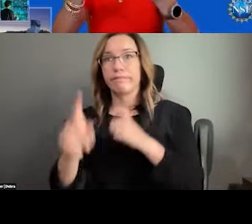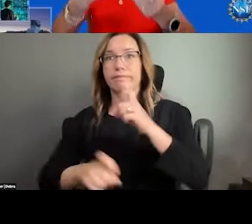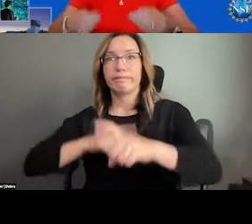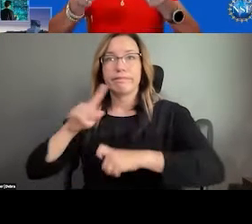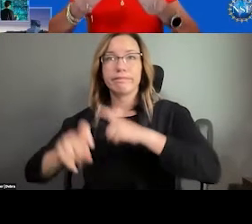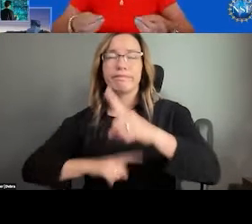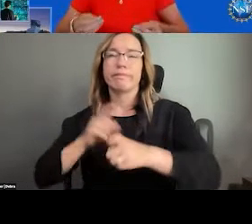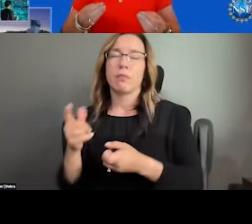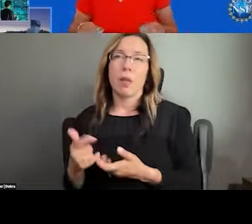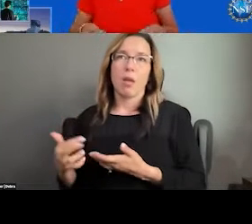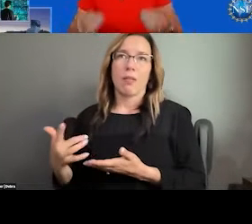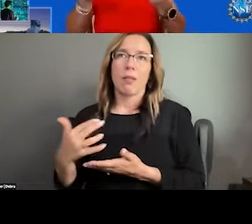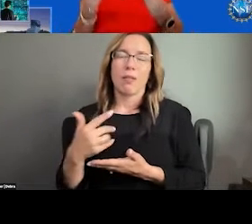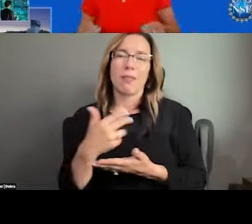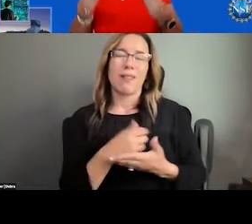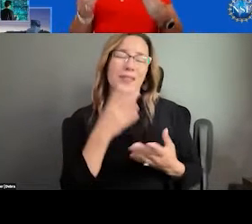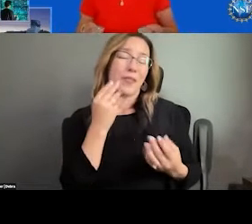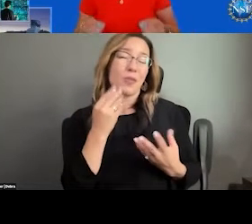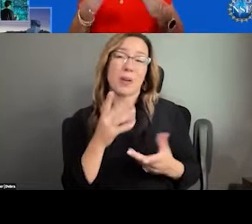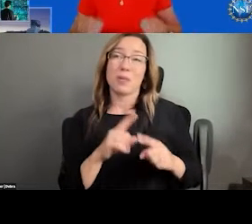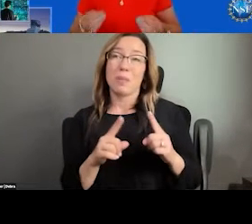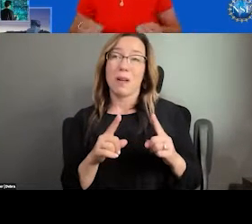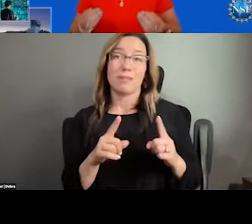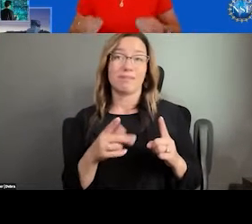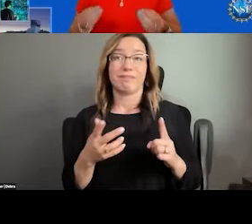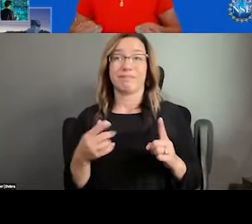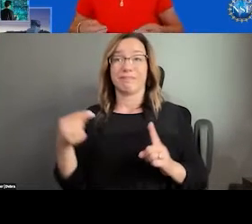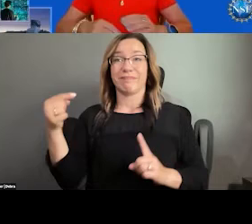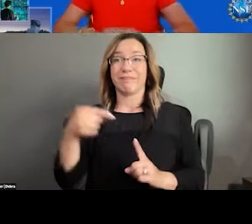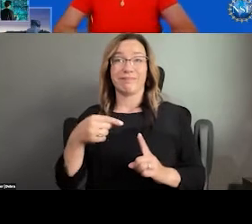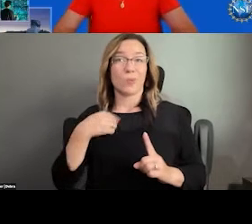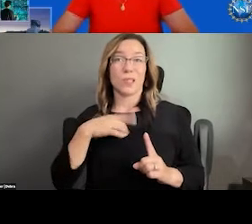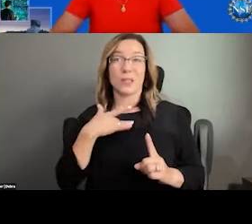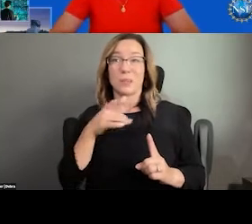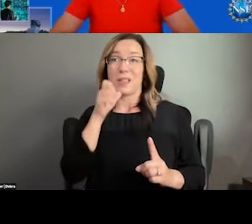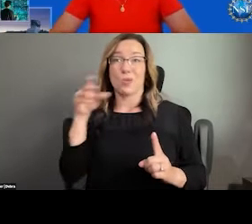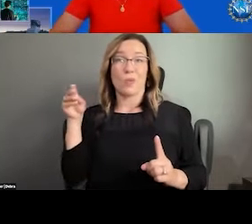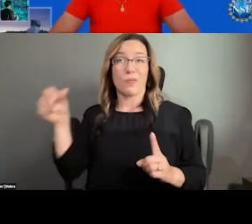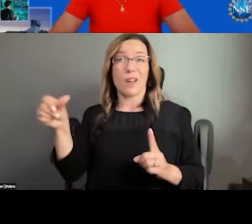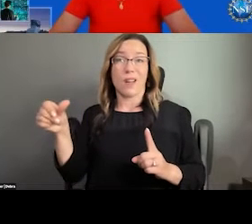but that's the bottom line, that we typically do not fund foreign organizations.